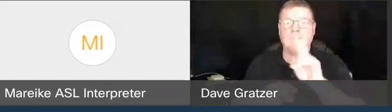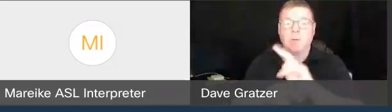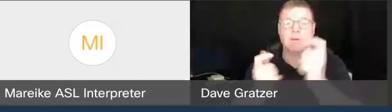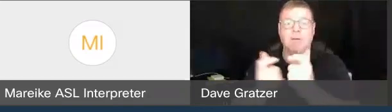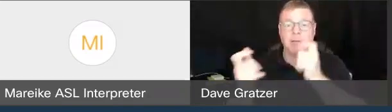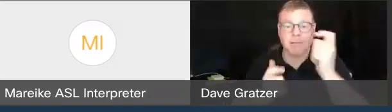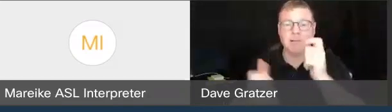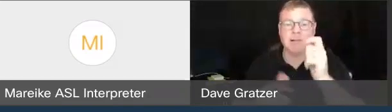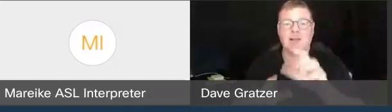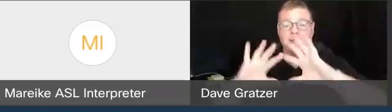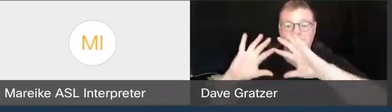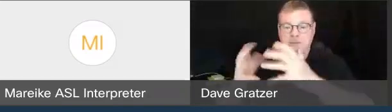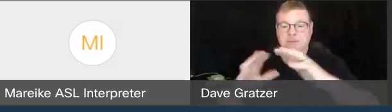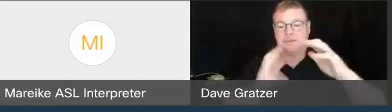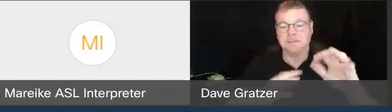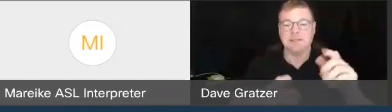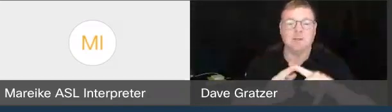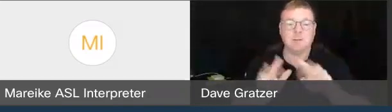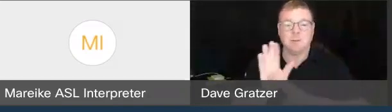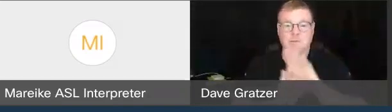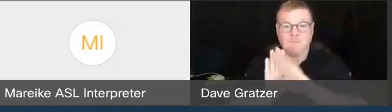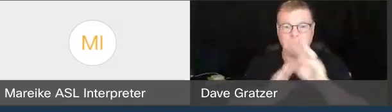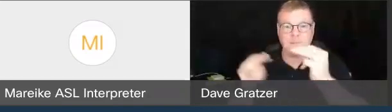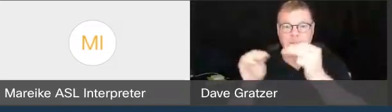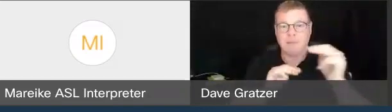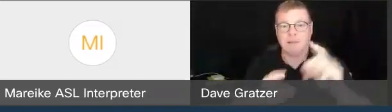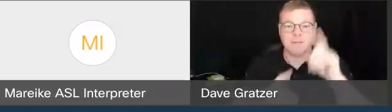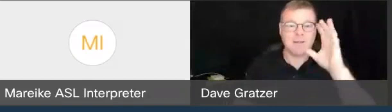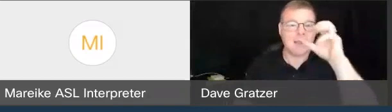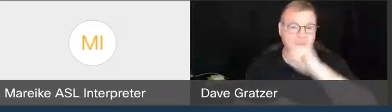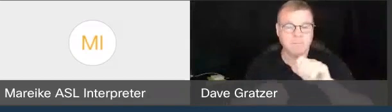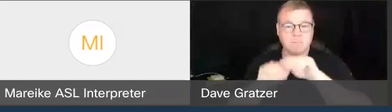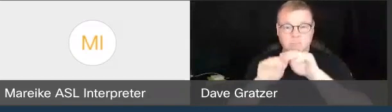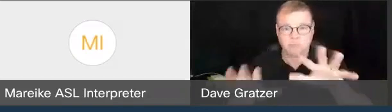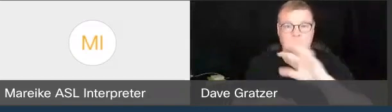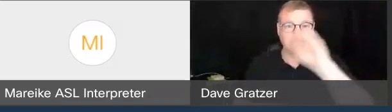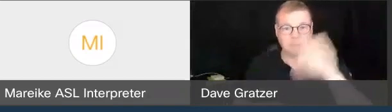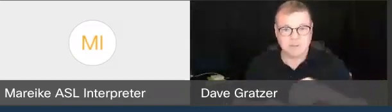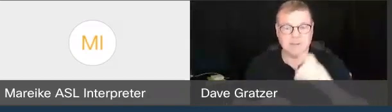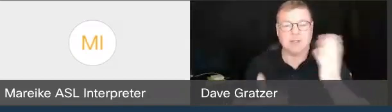data sets to develop methodologies for estimating the prevalence and service needs of severe